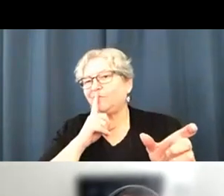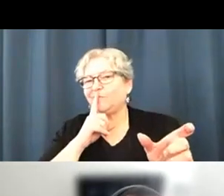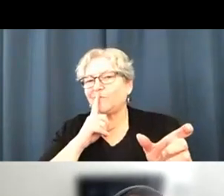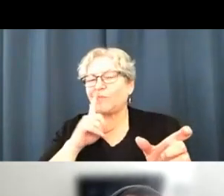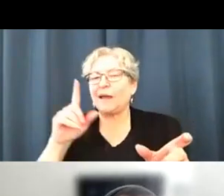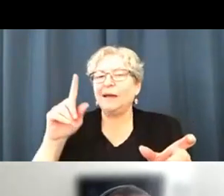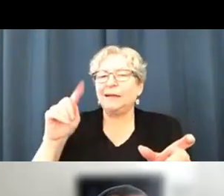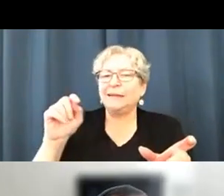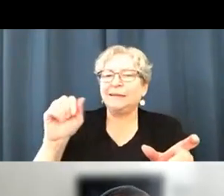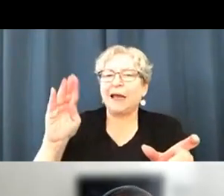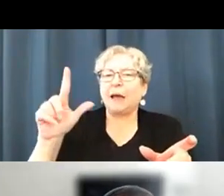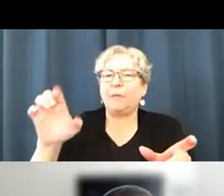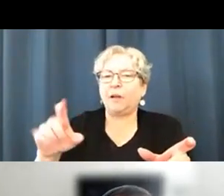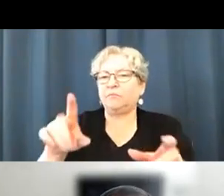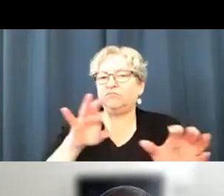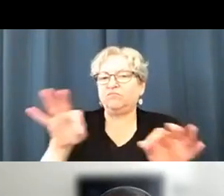so I'm gonna ask him to describe for us, thanks.